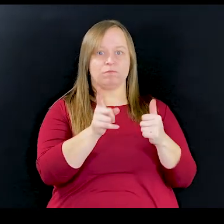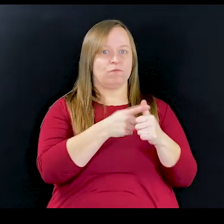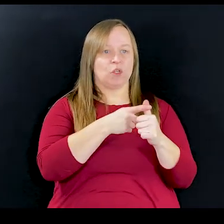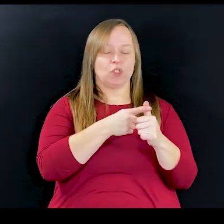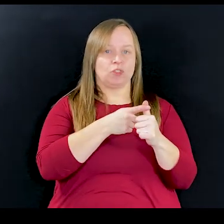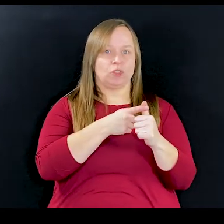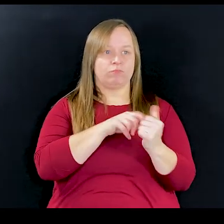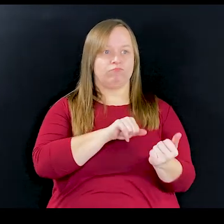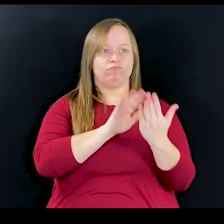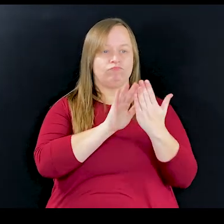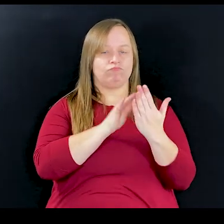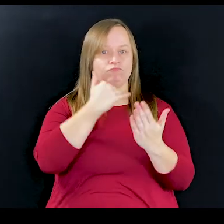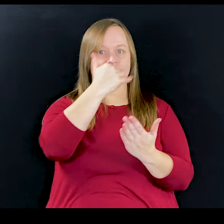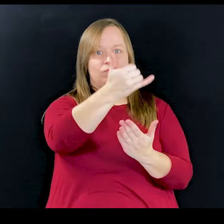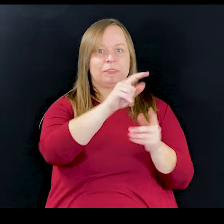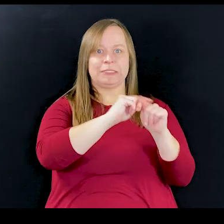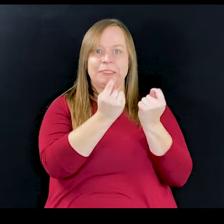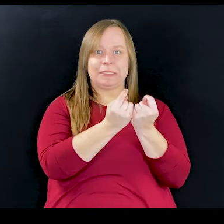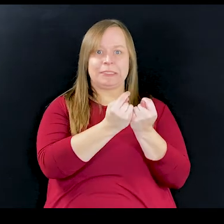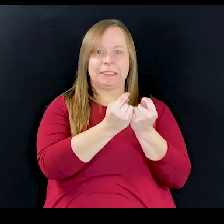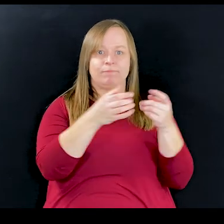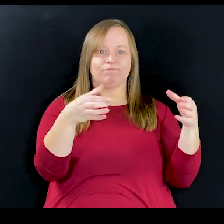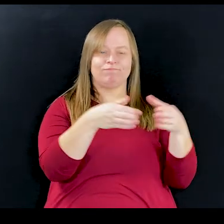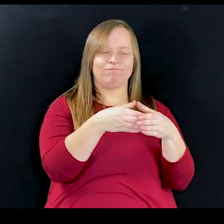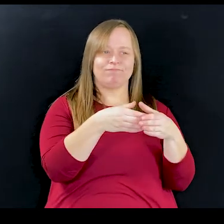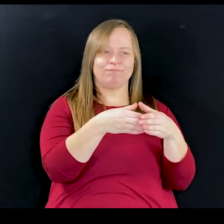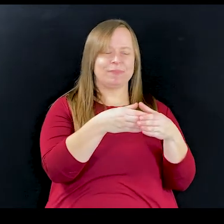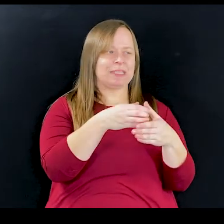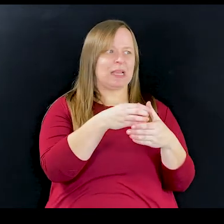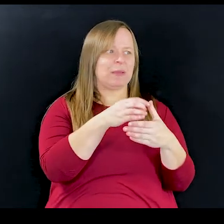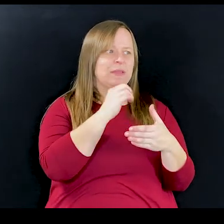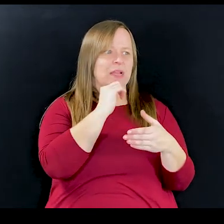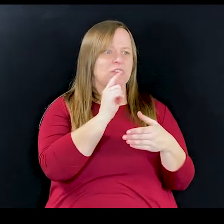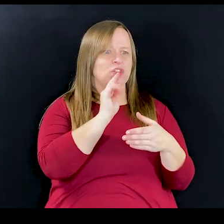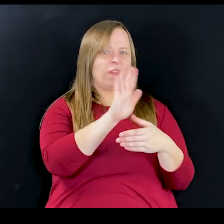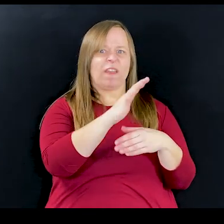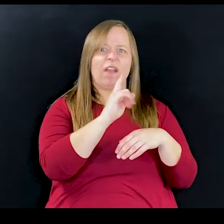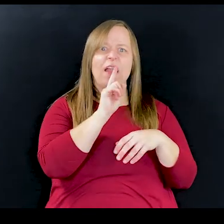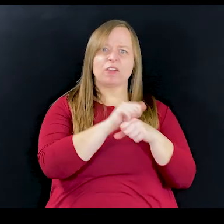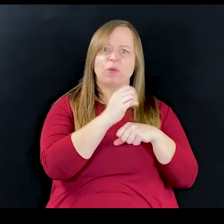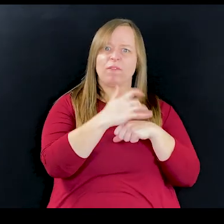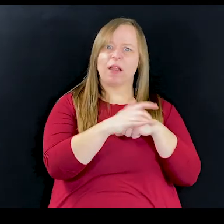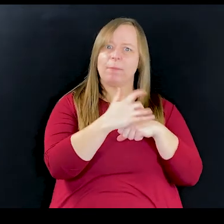then Amtrak has a team that-- I actually don't know the availability.